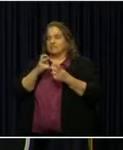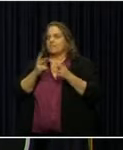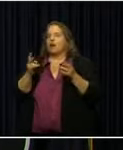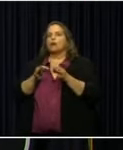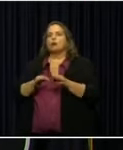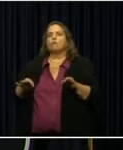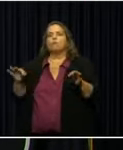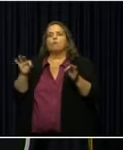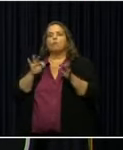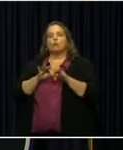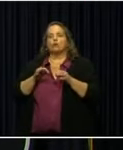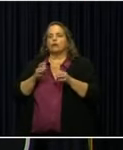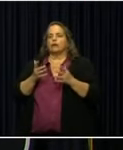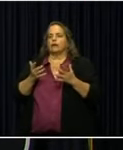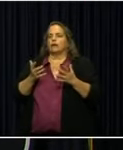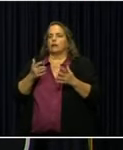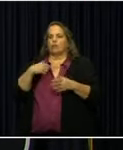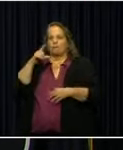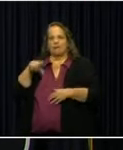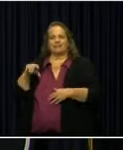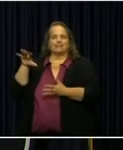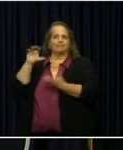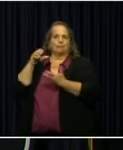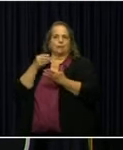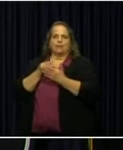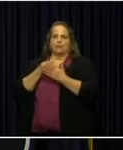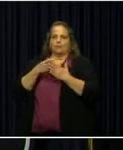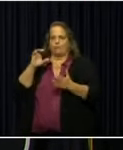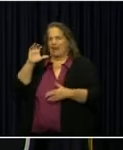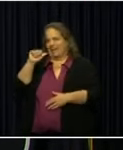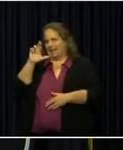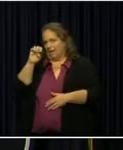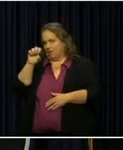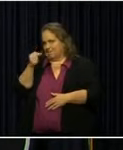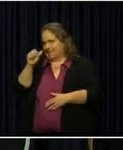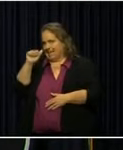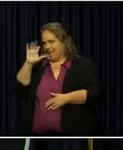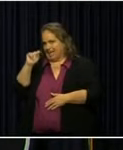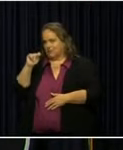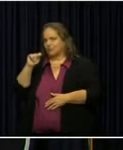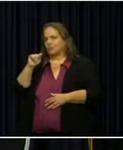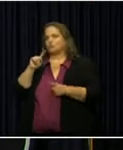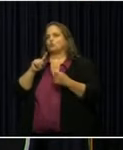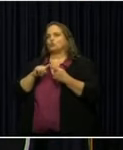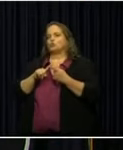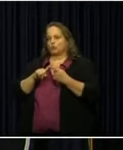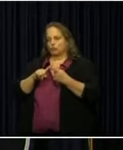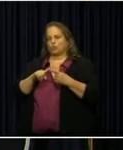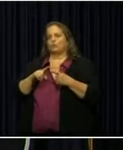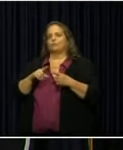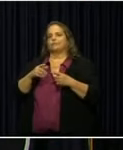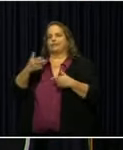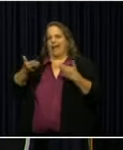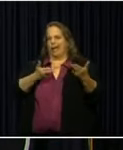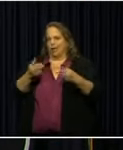DR. STACK. I WANT TO EMPHASIZE, THAY WE'VE TRIED TO BE VERY CAREFUL THIS WHOLE HOUR TONIGHT ABOUT